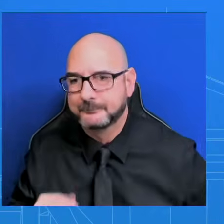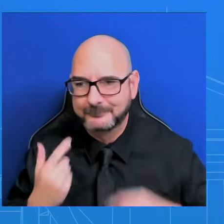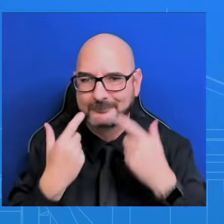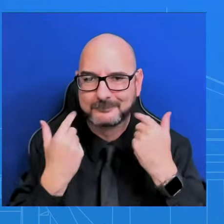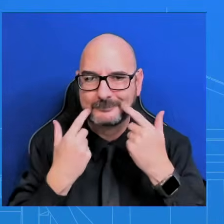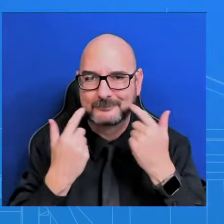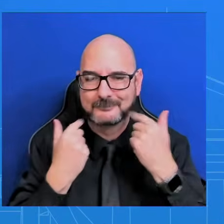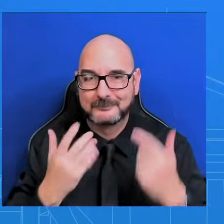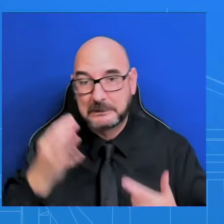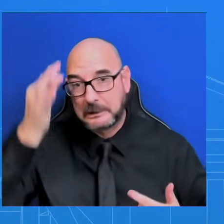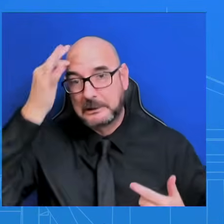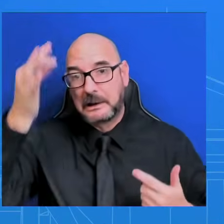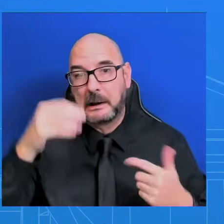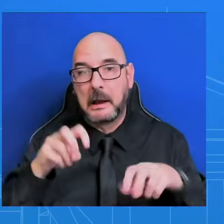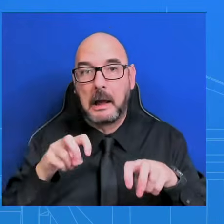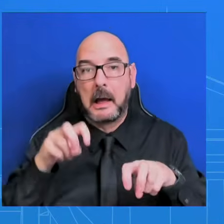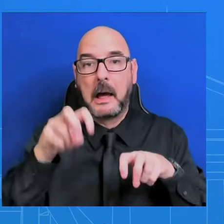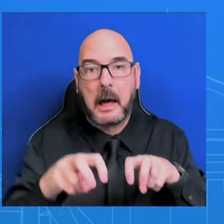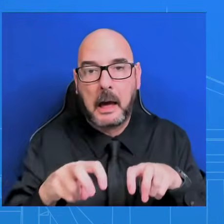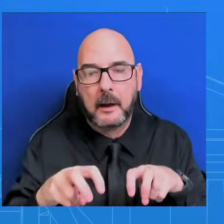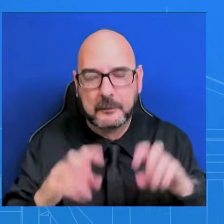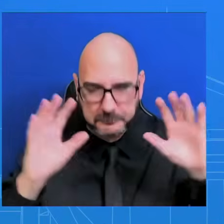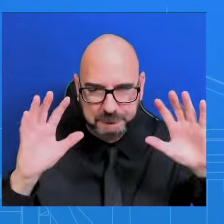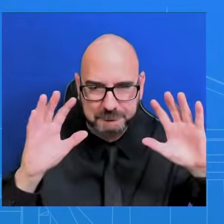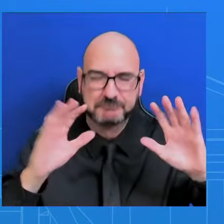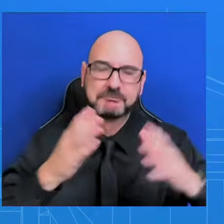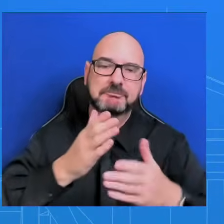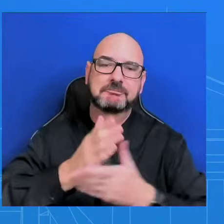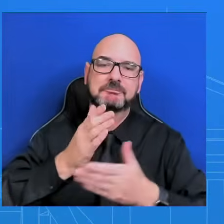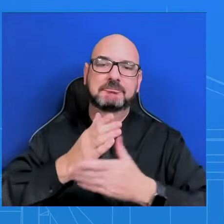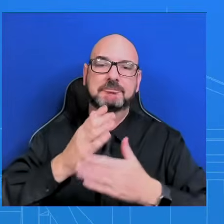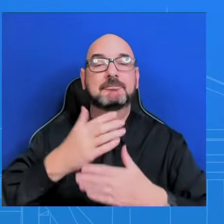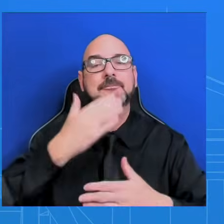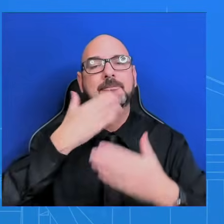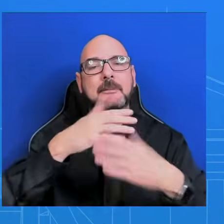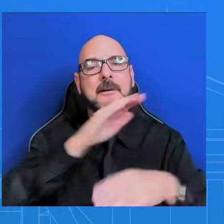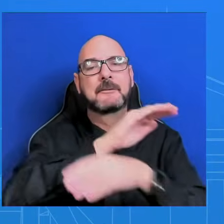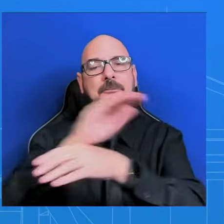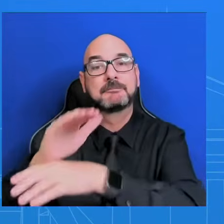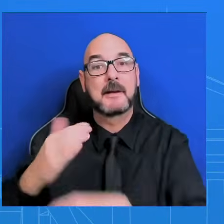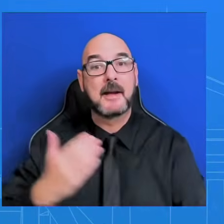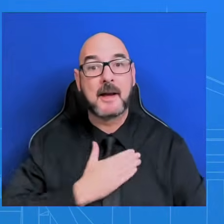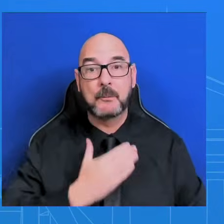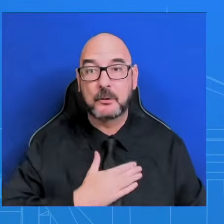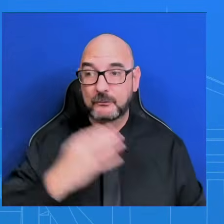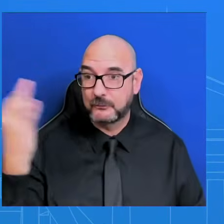All right. With that, good afternoon. Happy Friday. Thank you for those who were able to show up in this